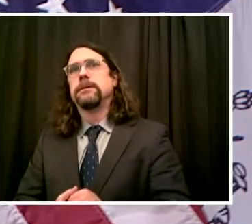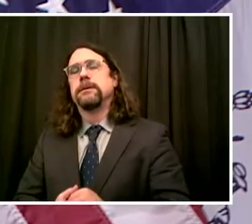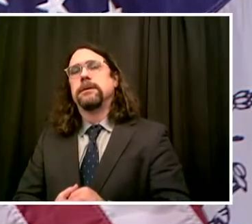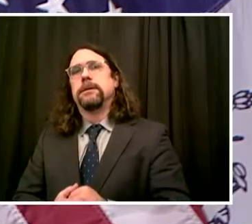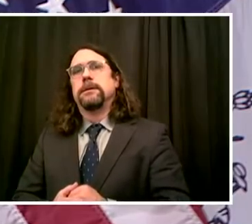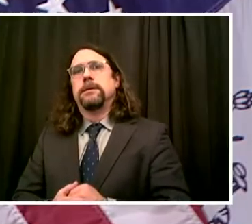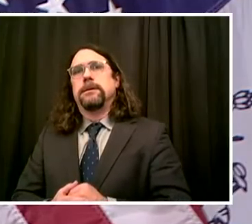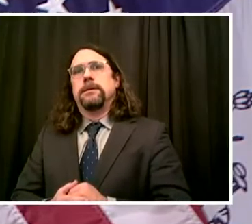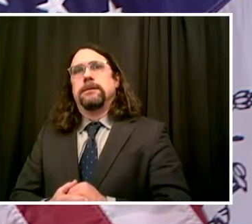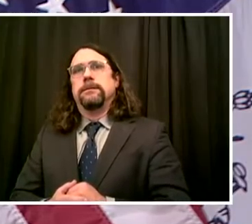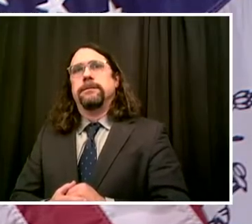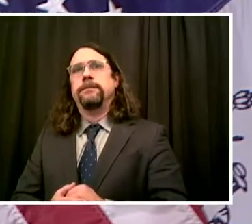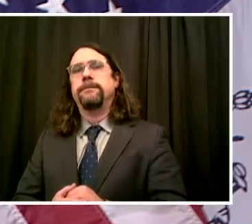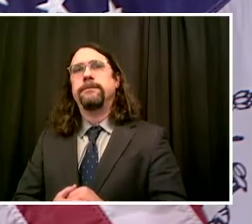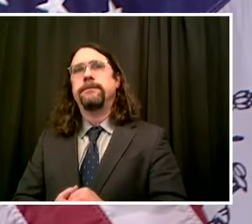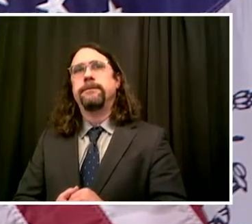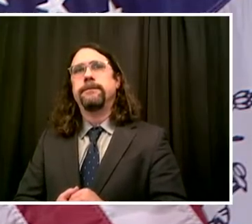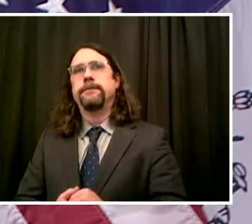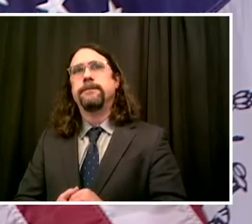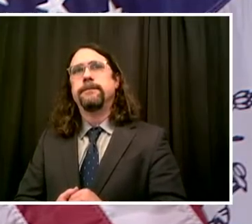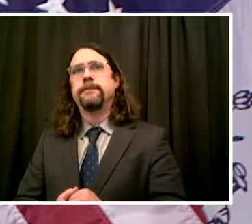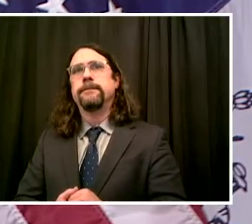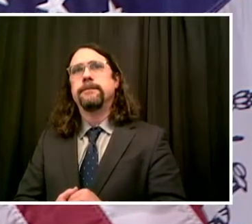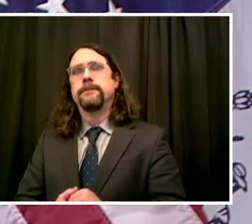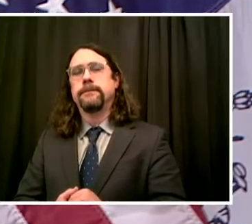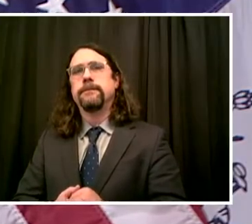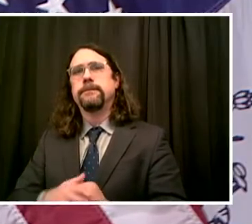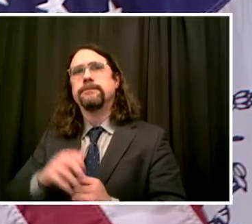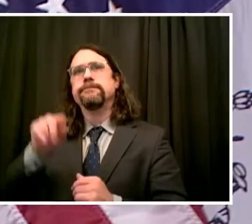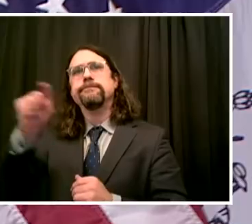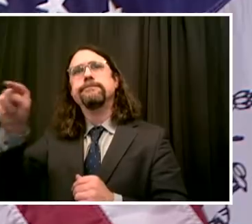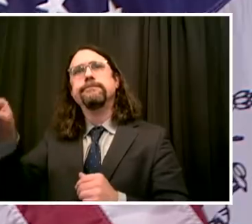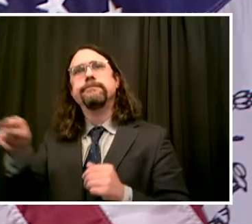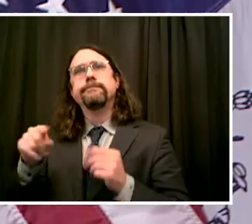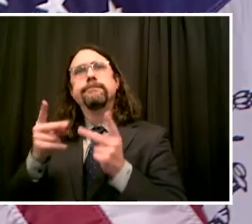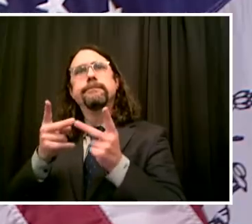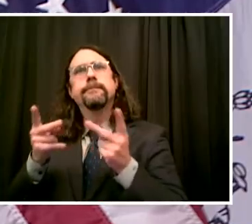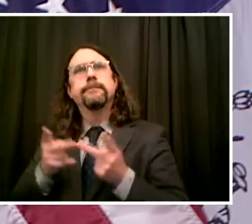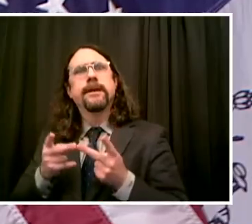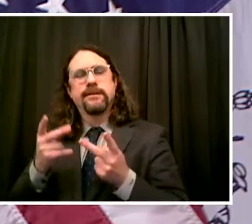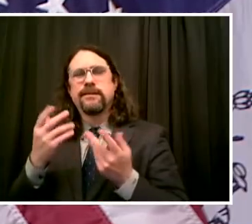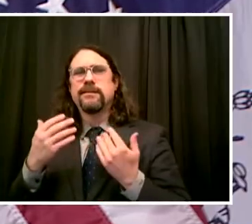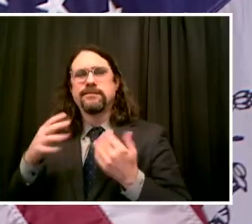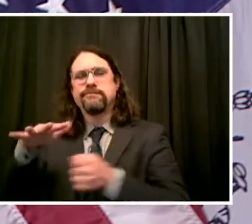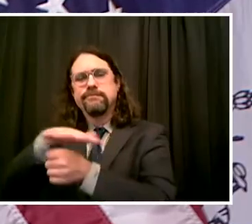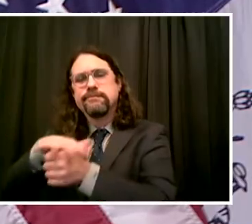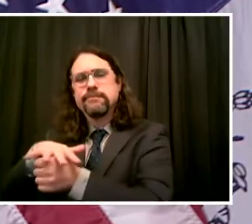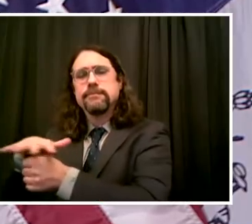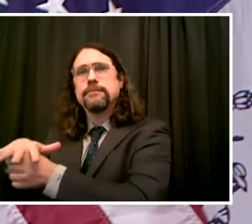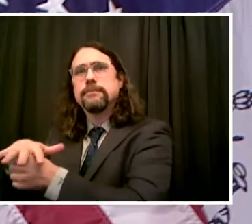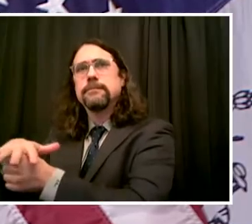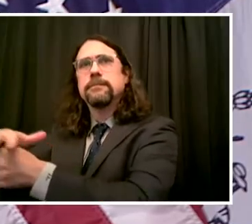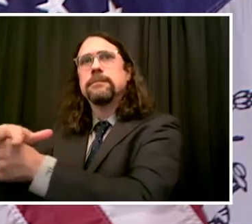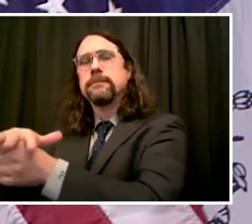WHO DON'T HAVE OTHER OPTIONS. THEY ARE A PLACE FOR A LOT OF FOLKS WHO